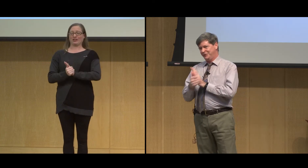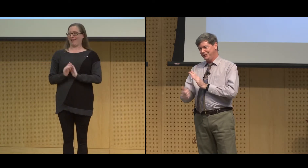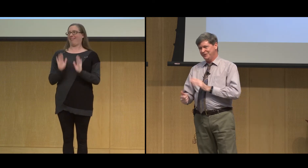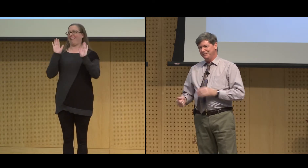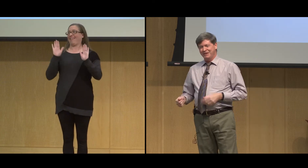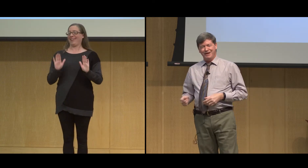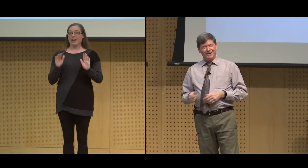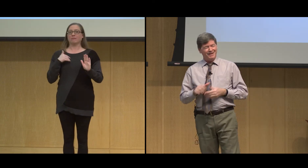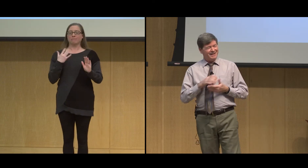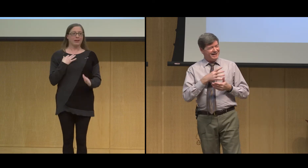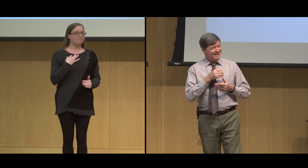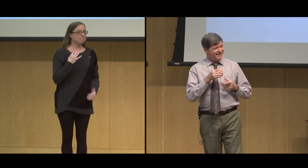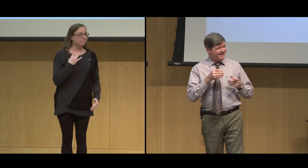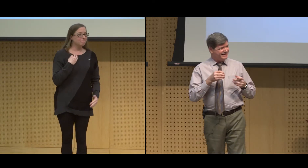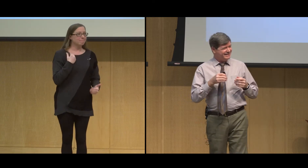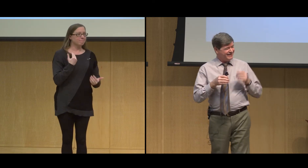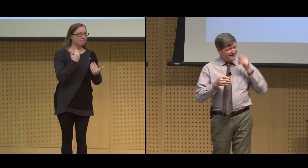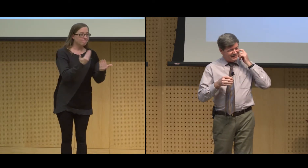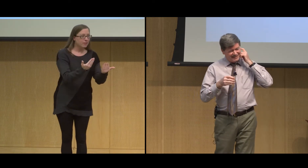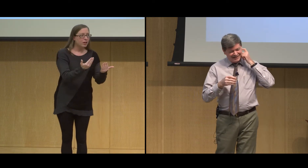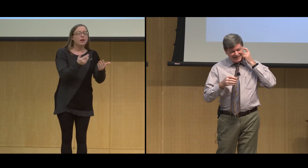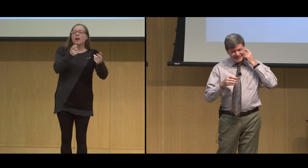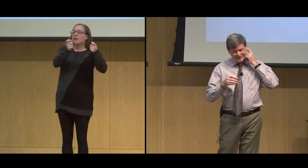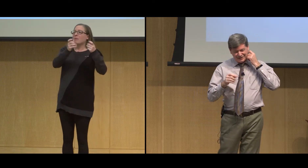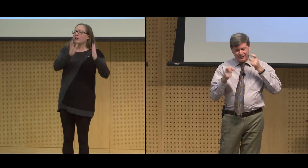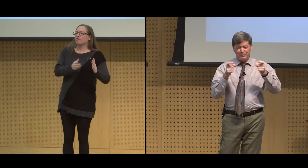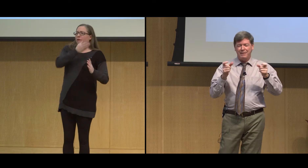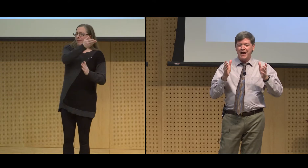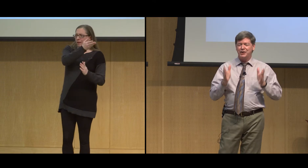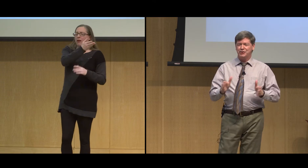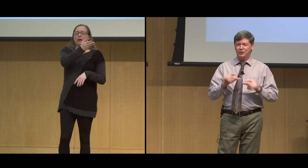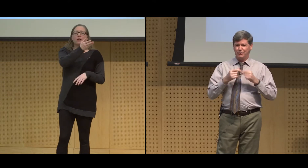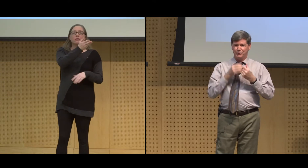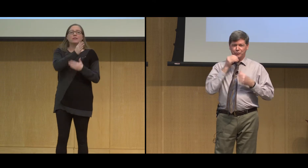And the--and the manager of the group home,